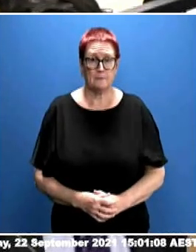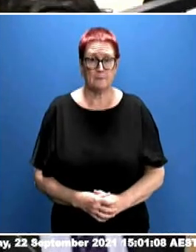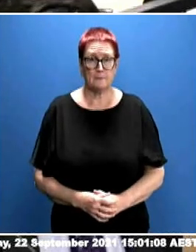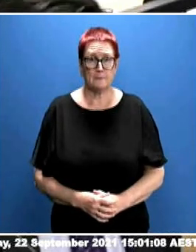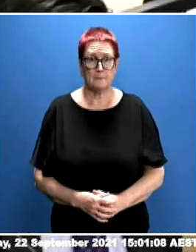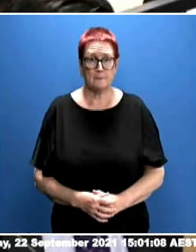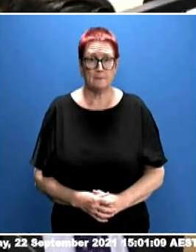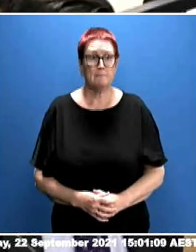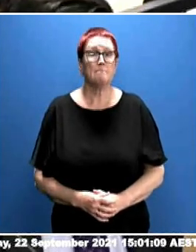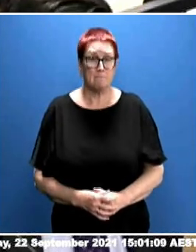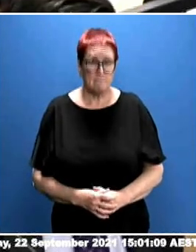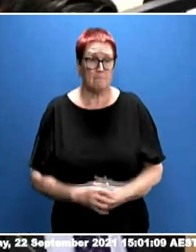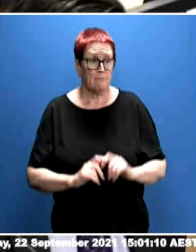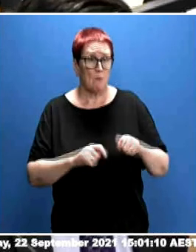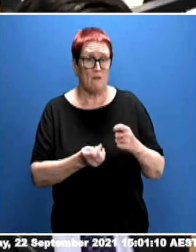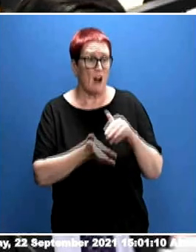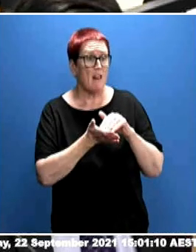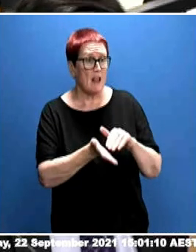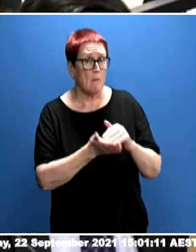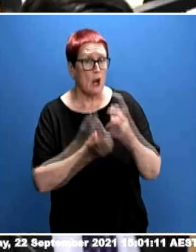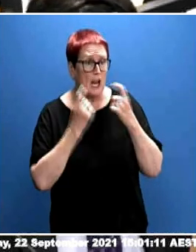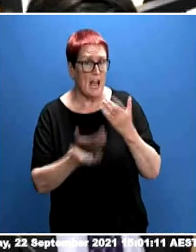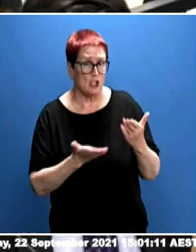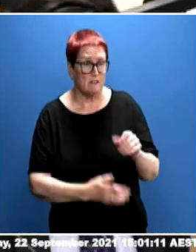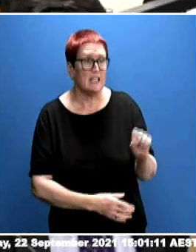We provide therapeutic care services, we do yes, Mr Power.